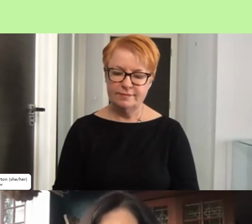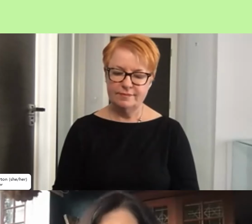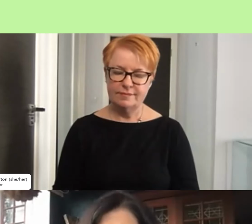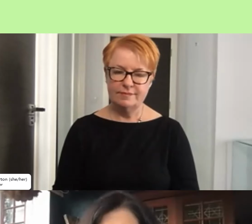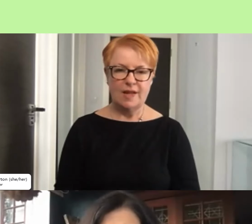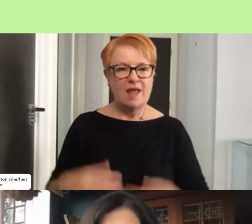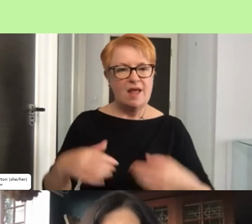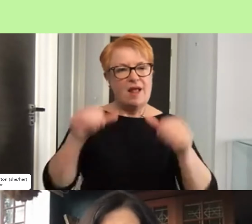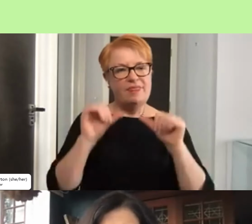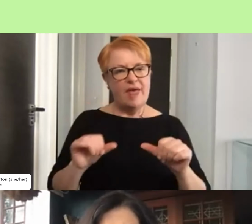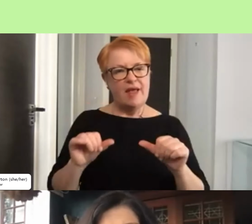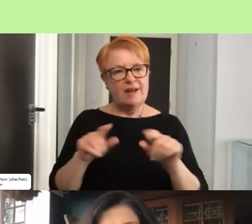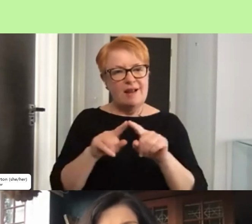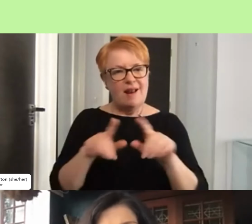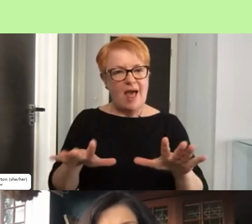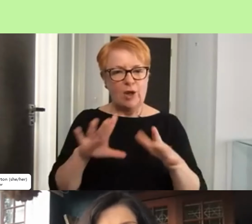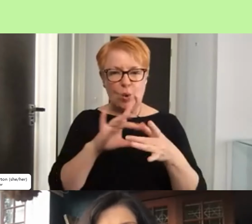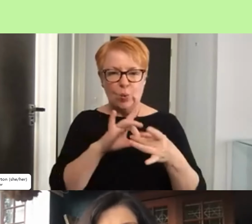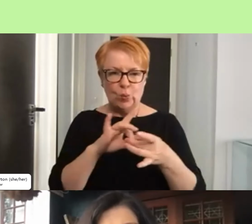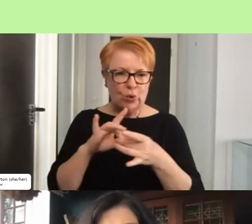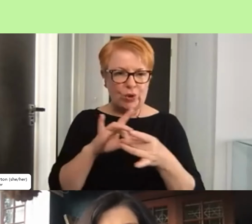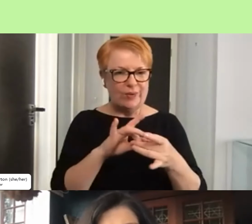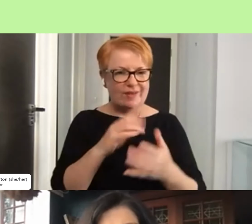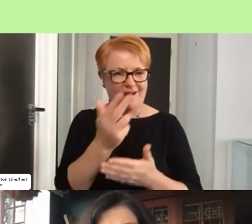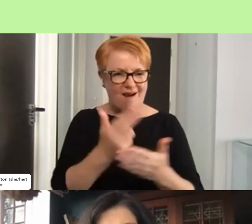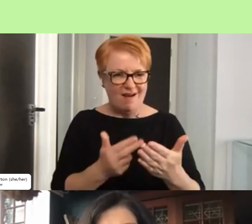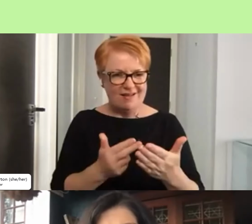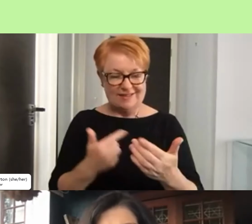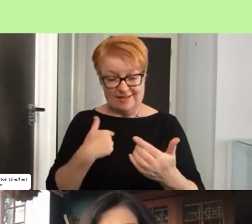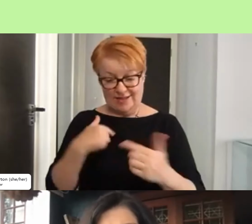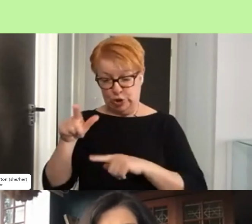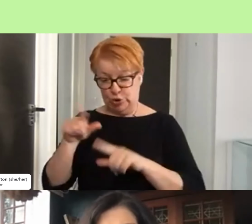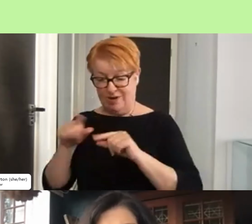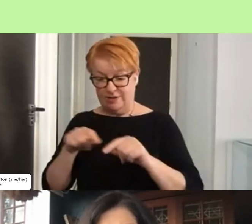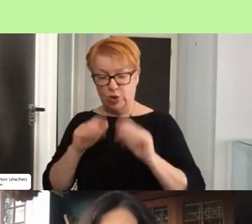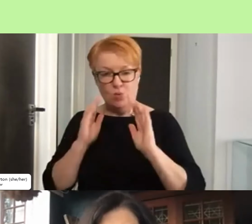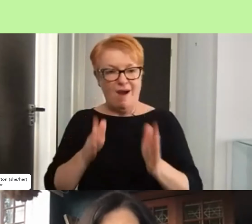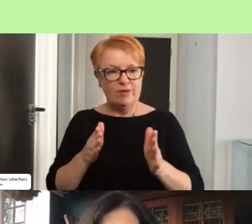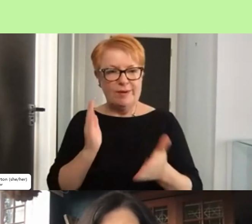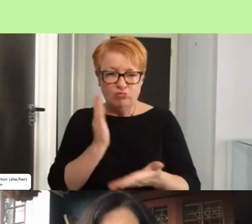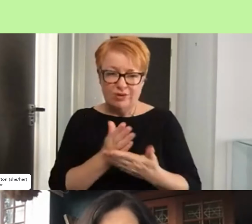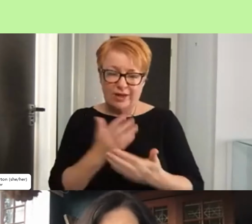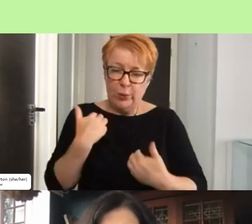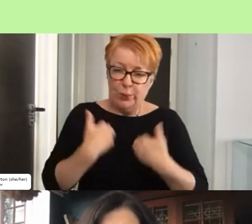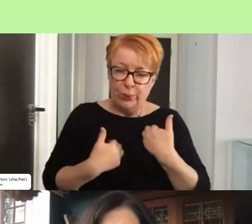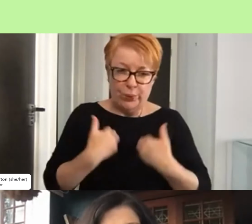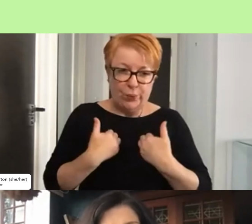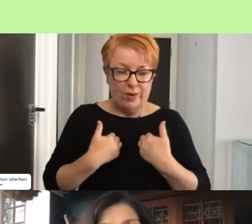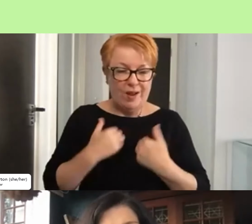an artist as a curator, because you have to be super interested in what their driving forces are.